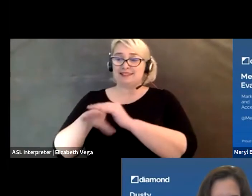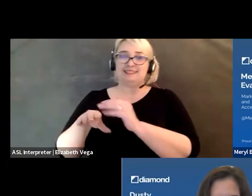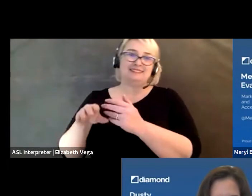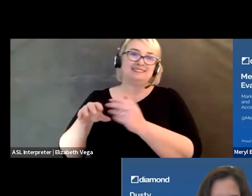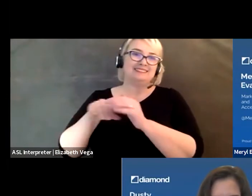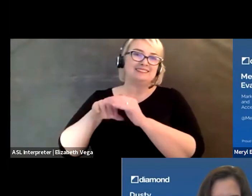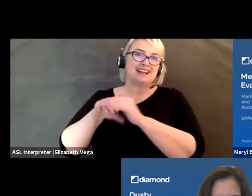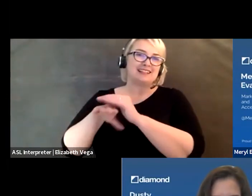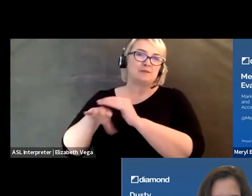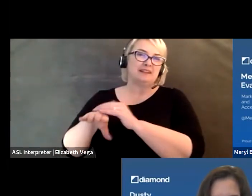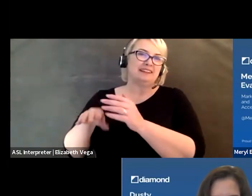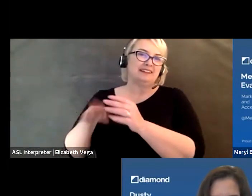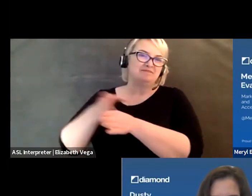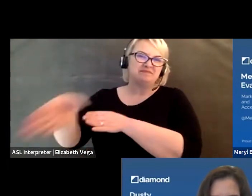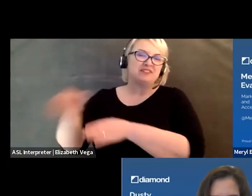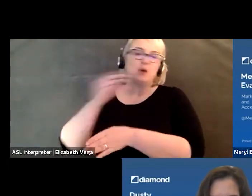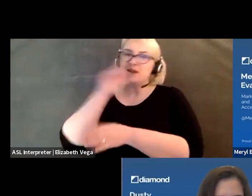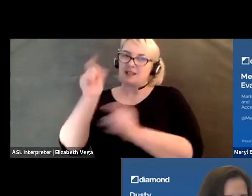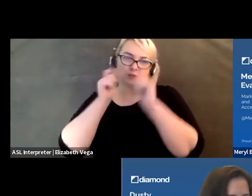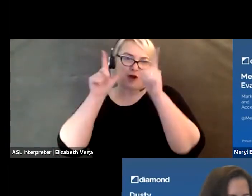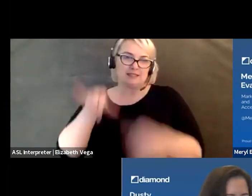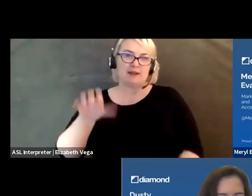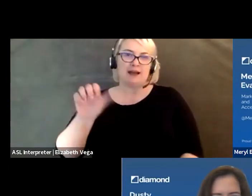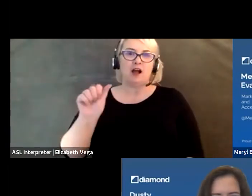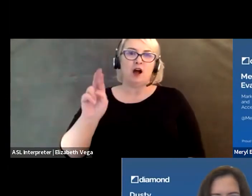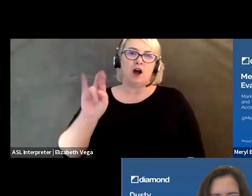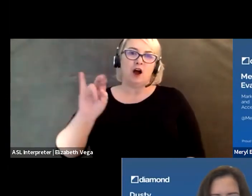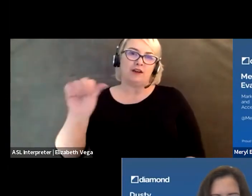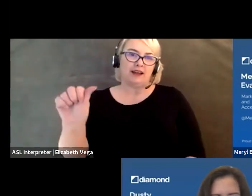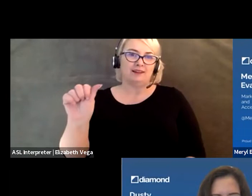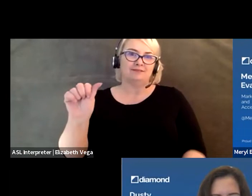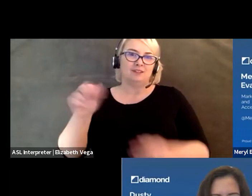But why does it seem that ARIA never gets better and what can we do to change that?